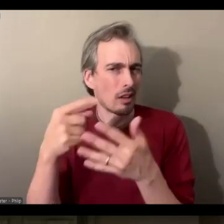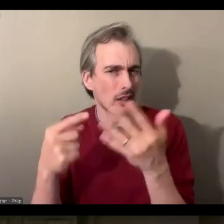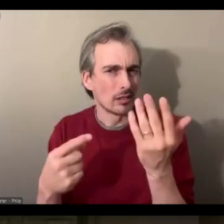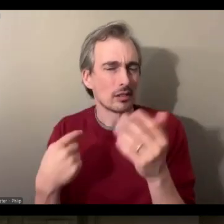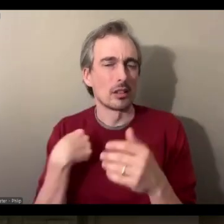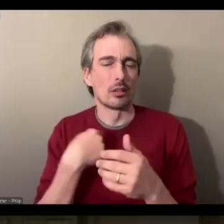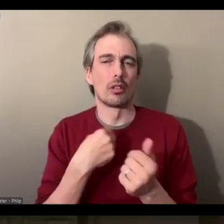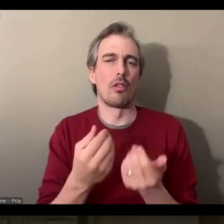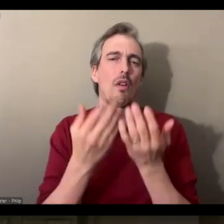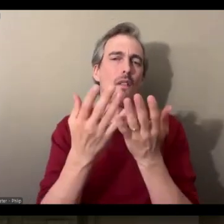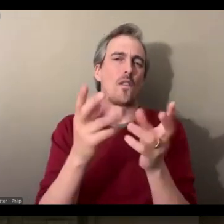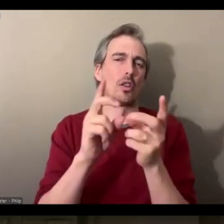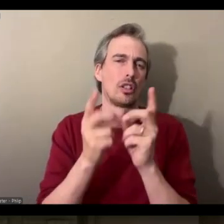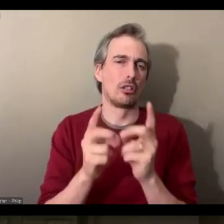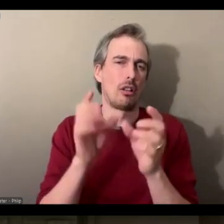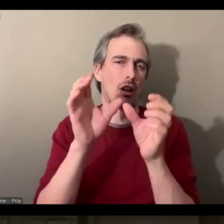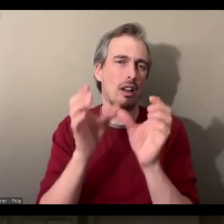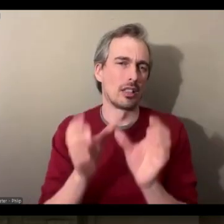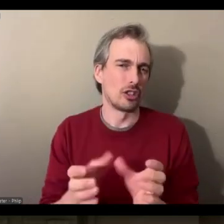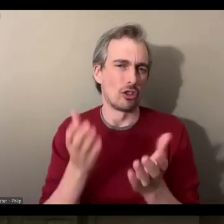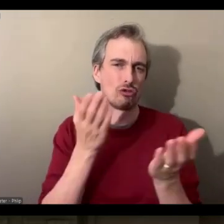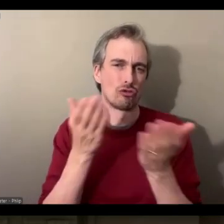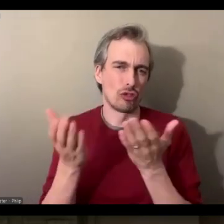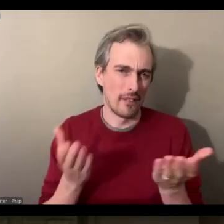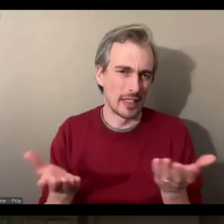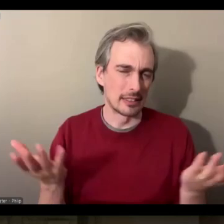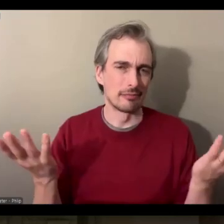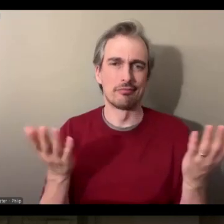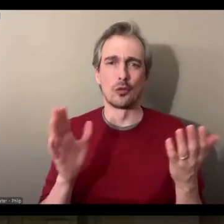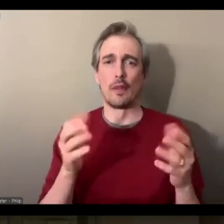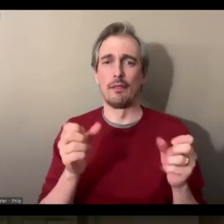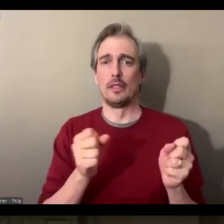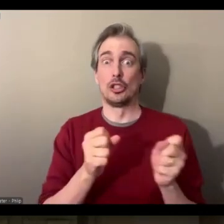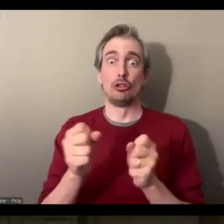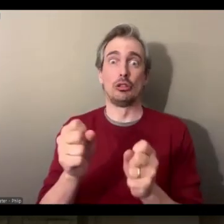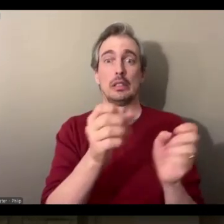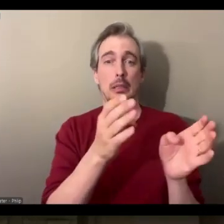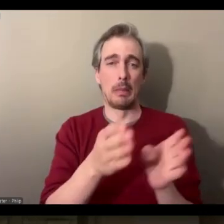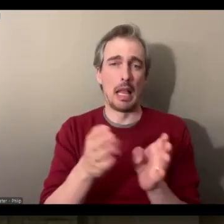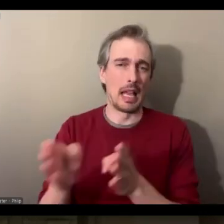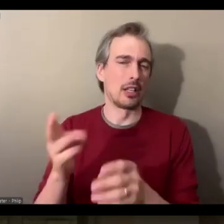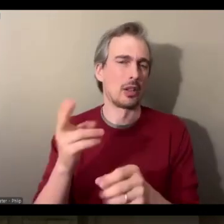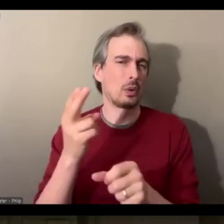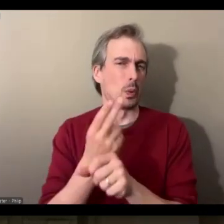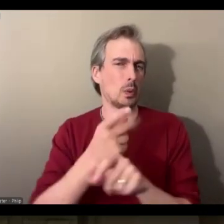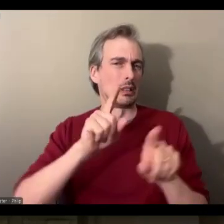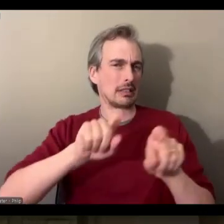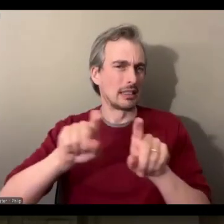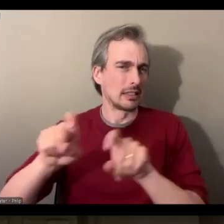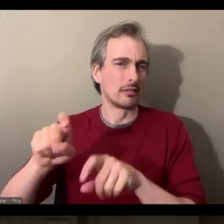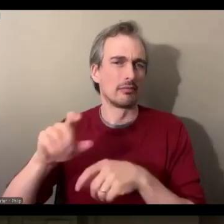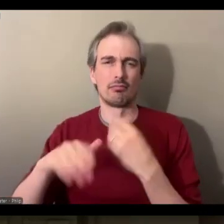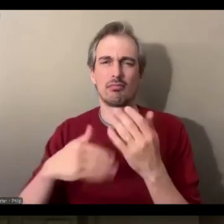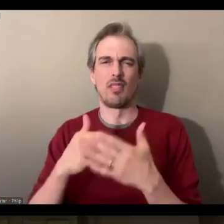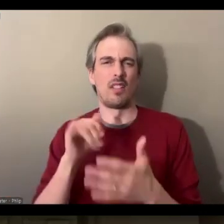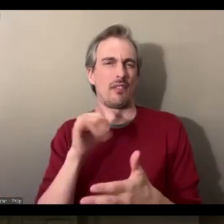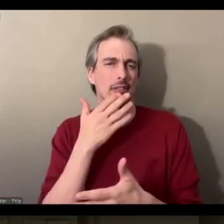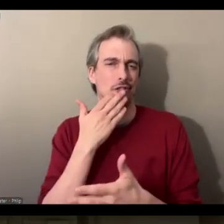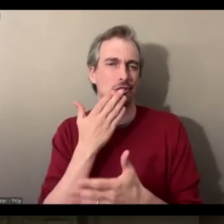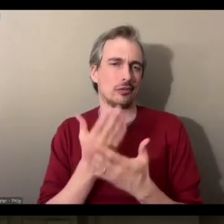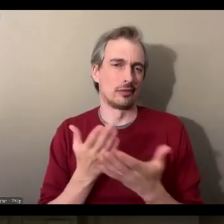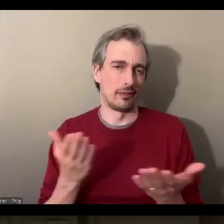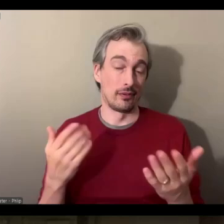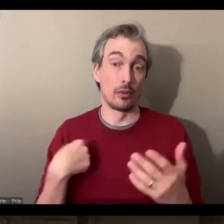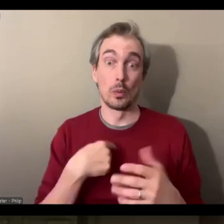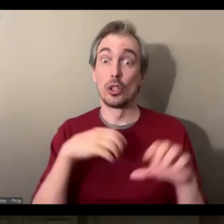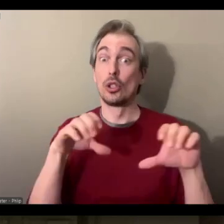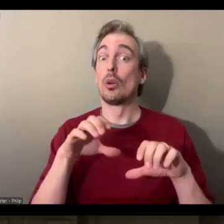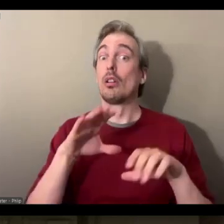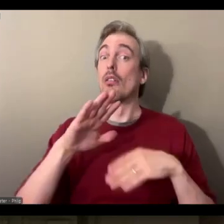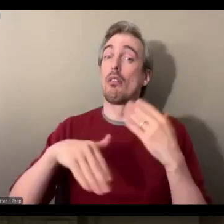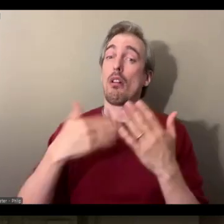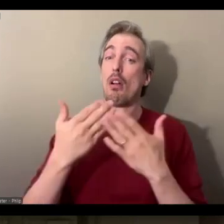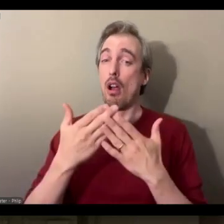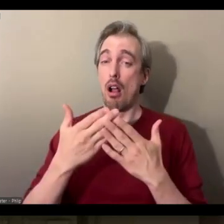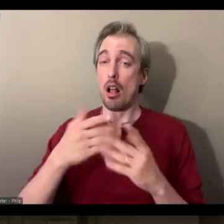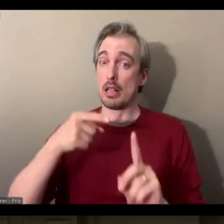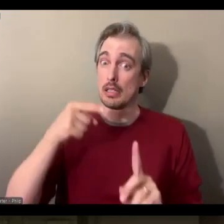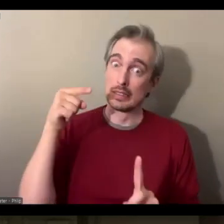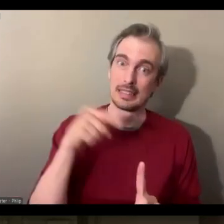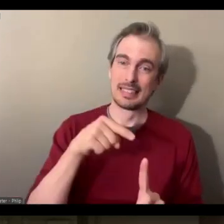stuff. We do it all exclusively in the arts and culture sector. And for that reason, we understand